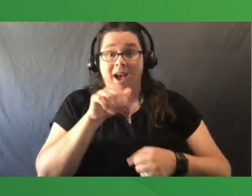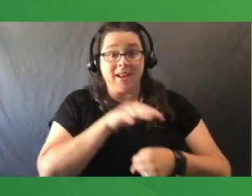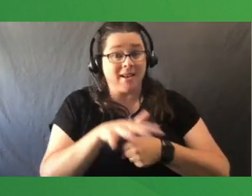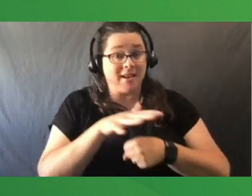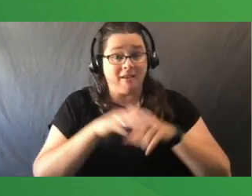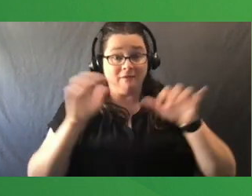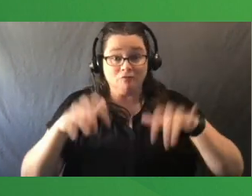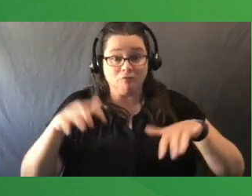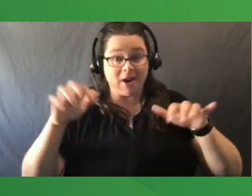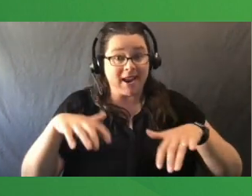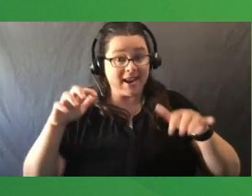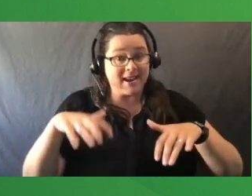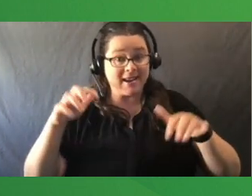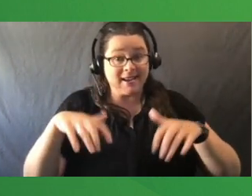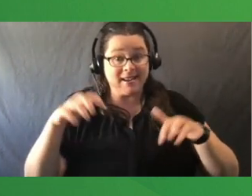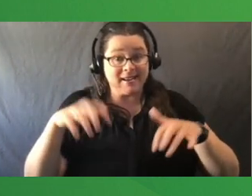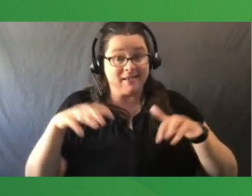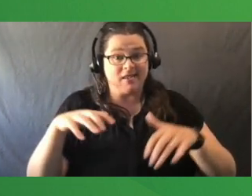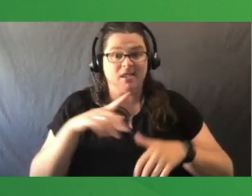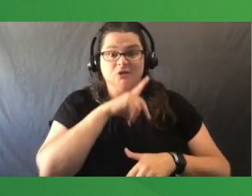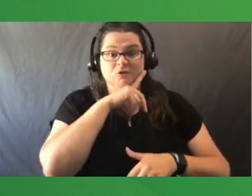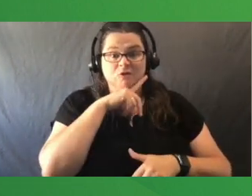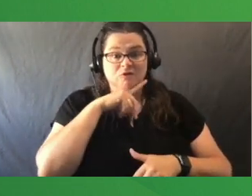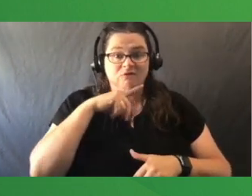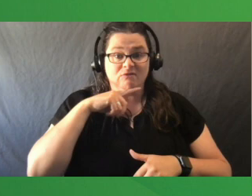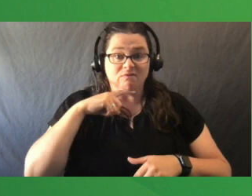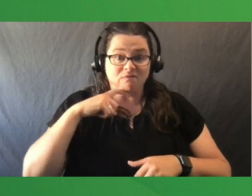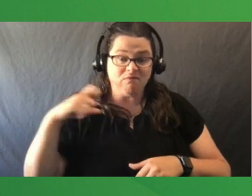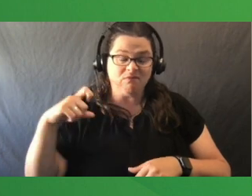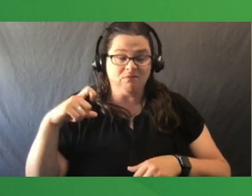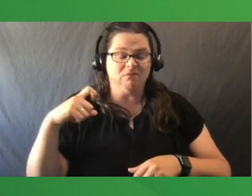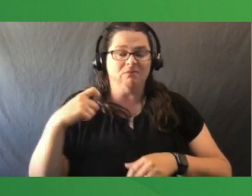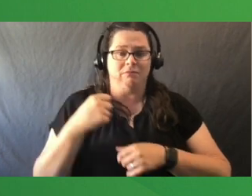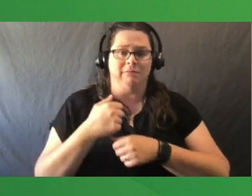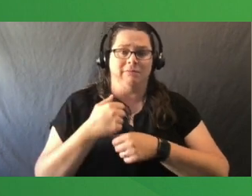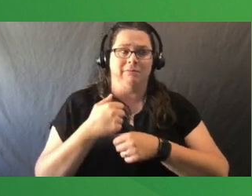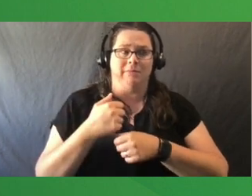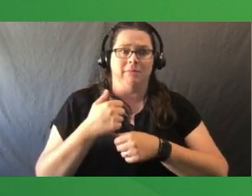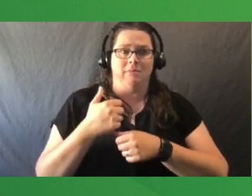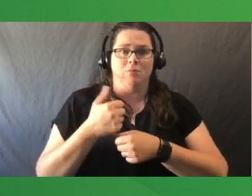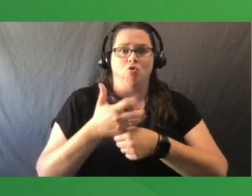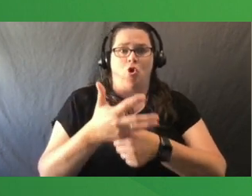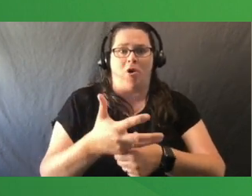So I like this weather connection.